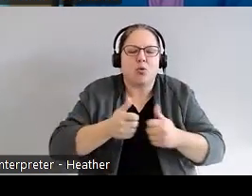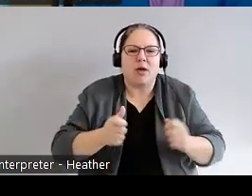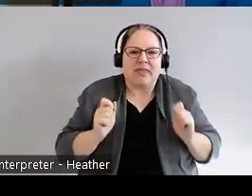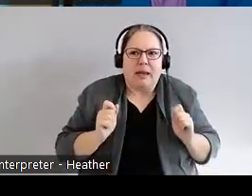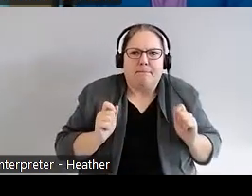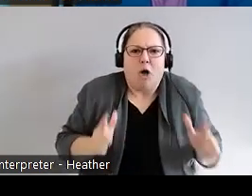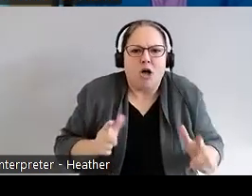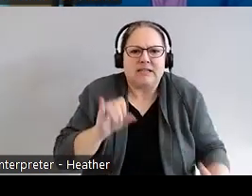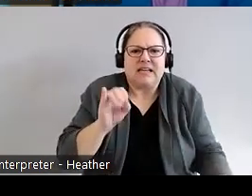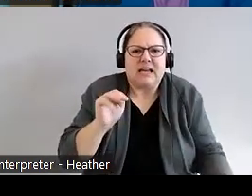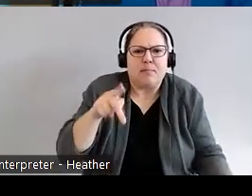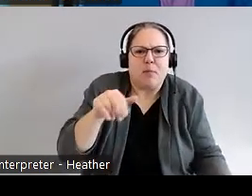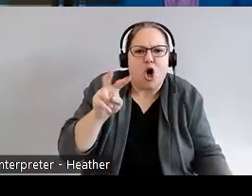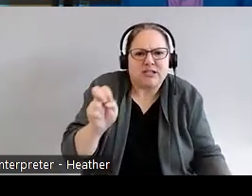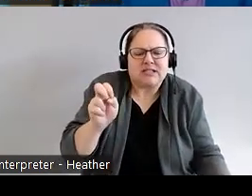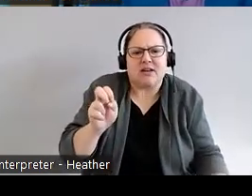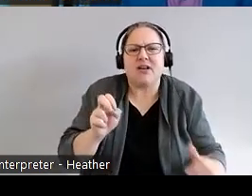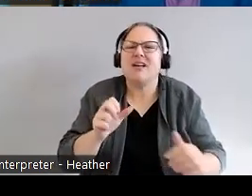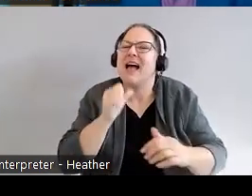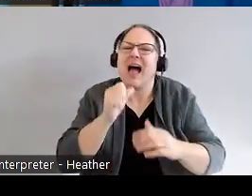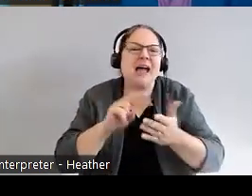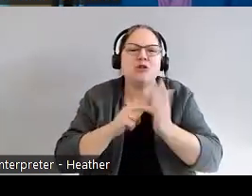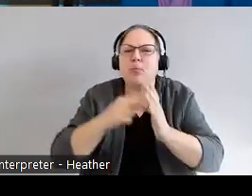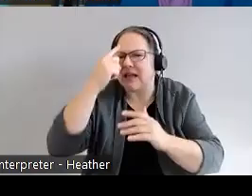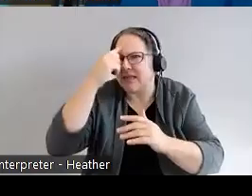aggression we're talking we're not talking about a premeditated form of aggression. We're talking